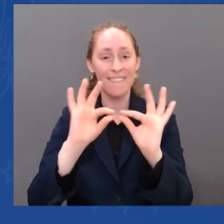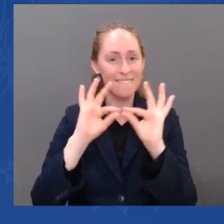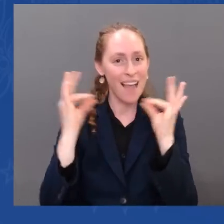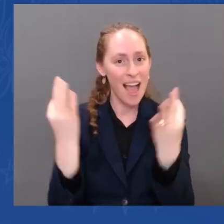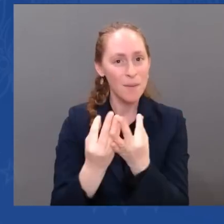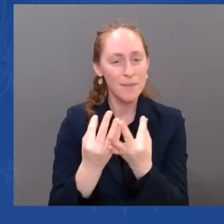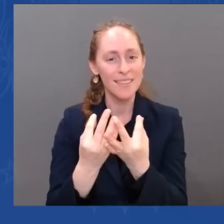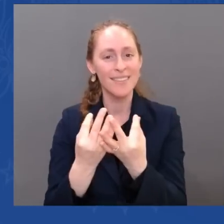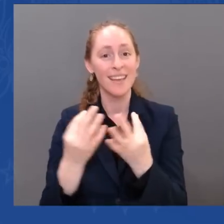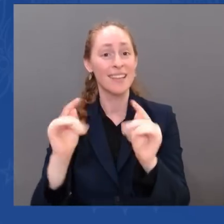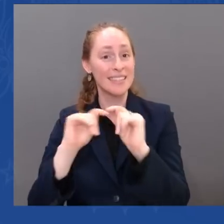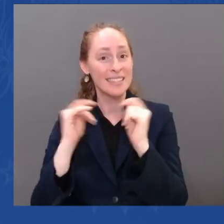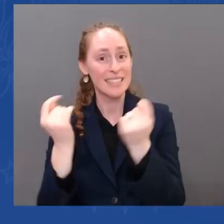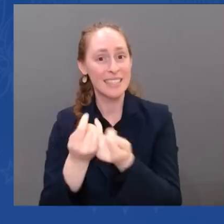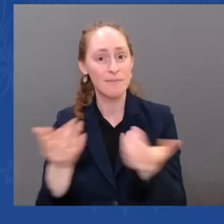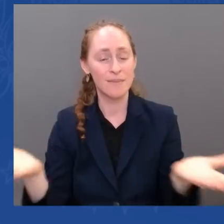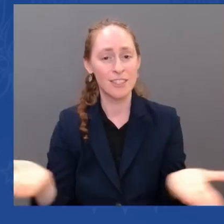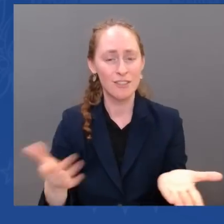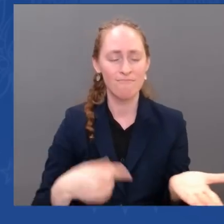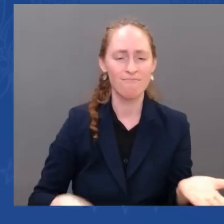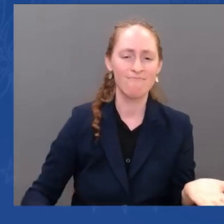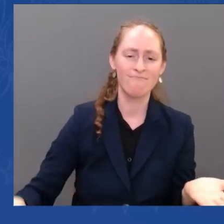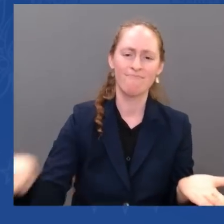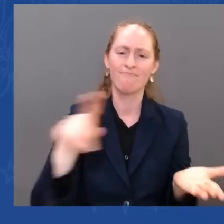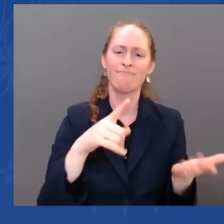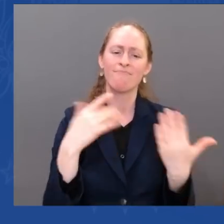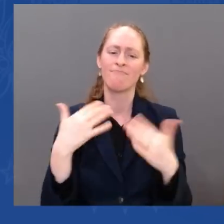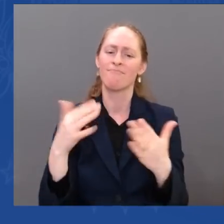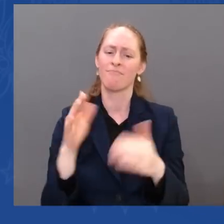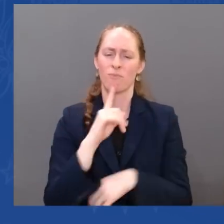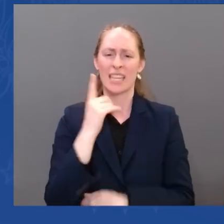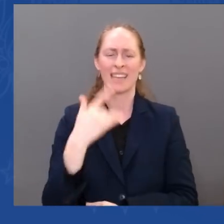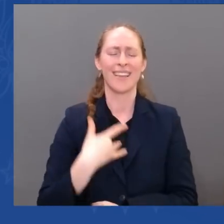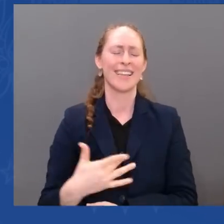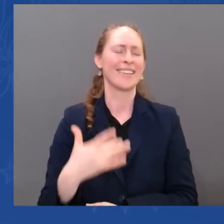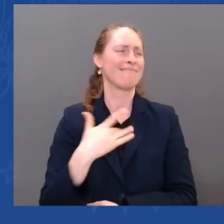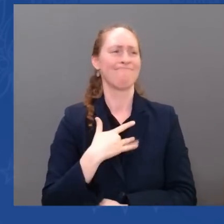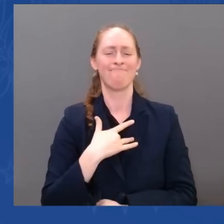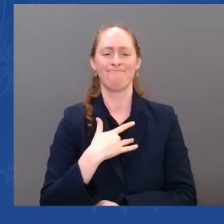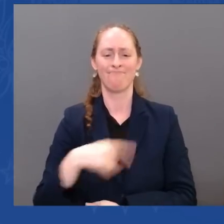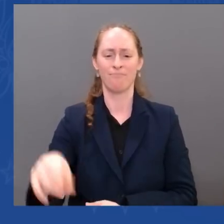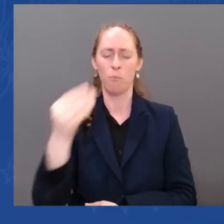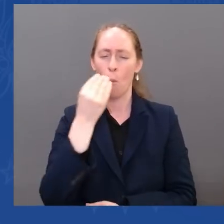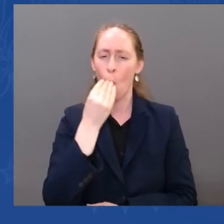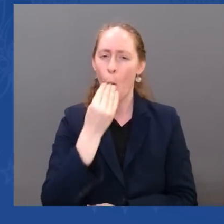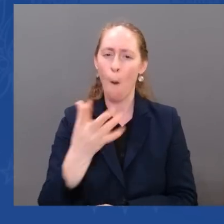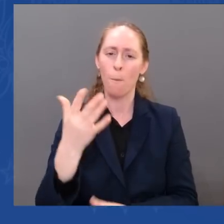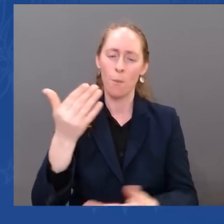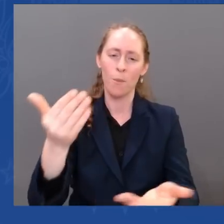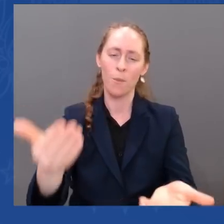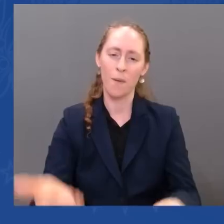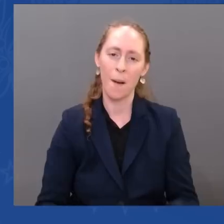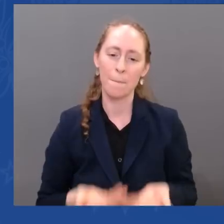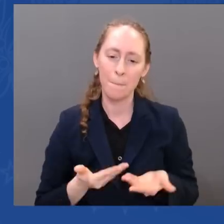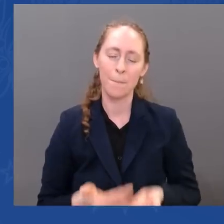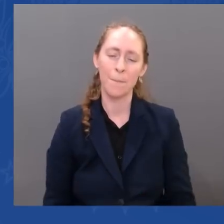for the warm reception you have offered us. And honorable guests, ladies and gentlemen, thank you for joining us here tonight.